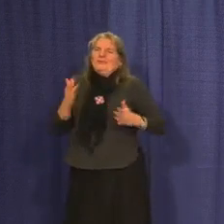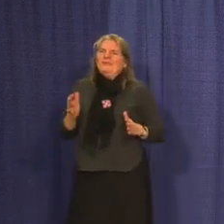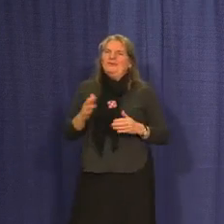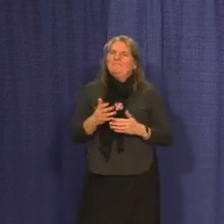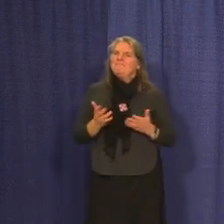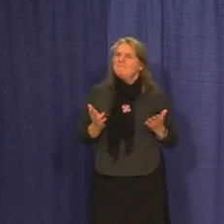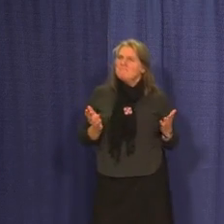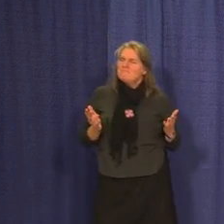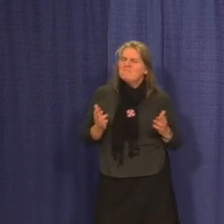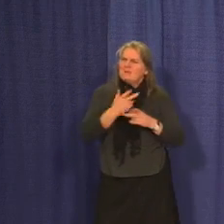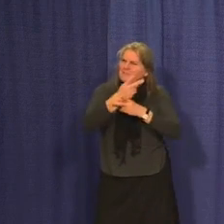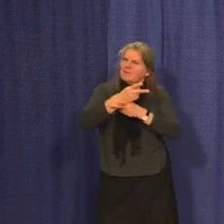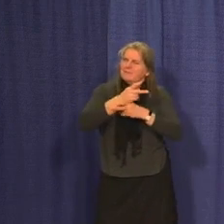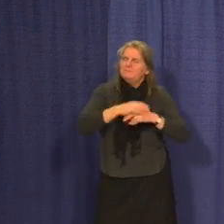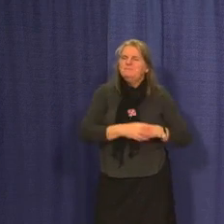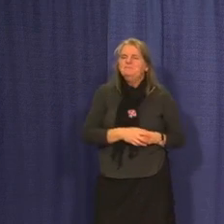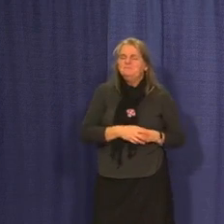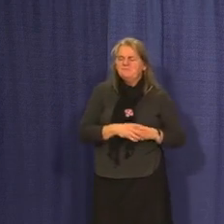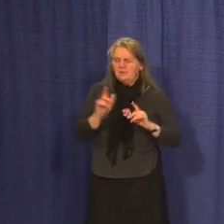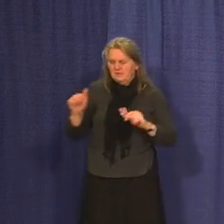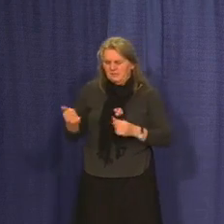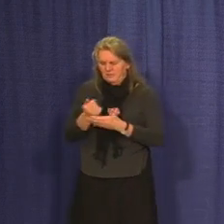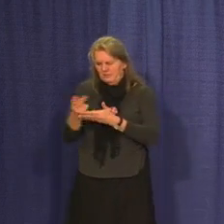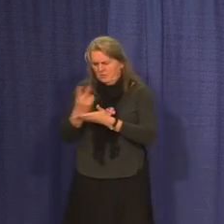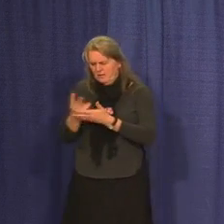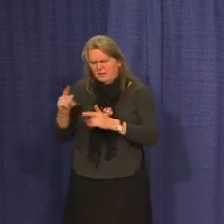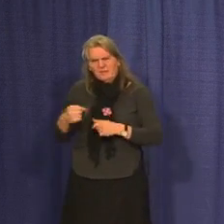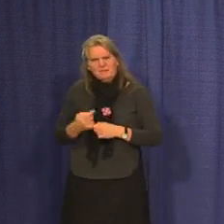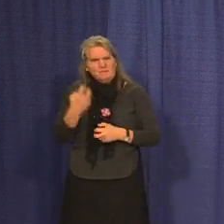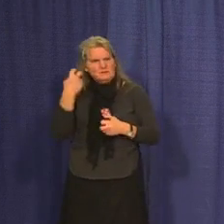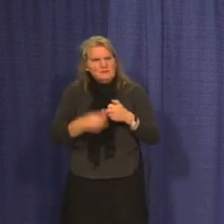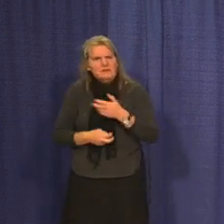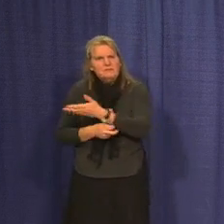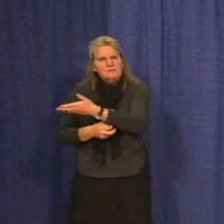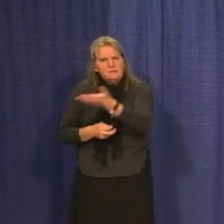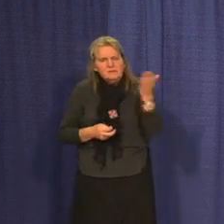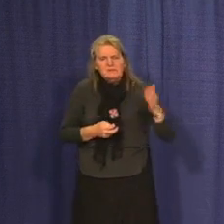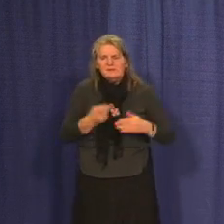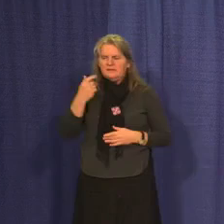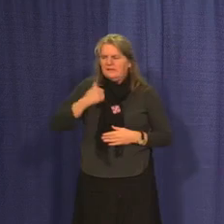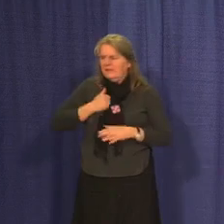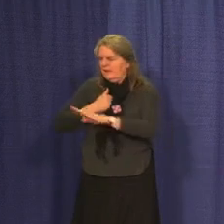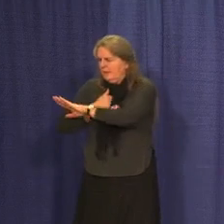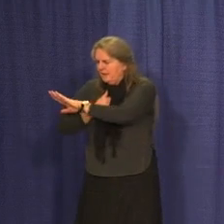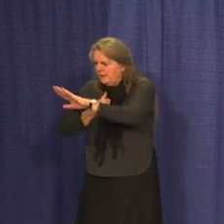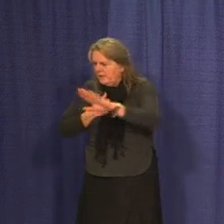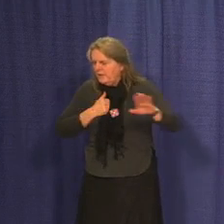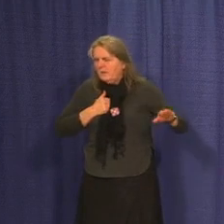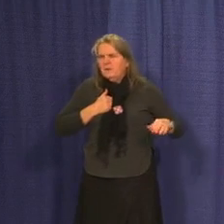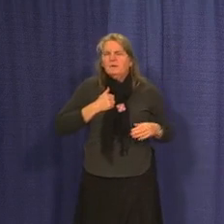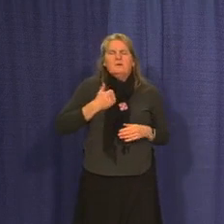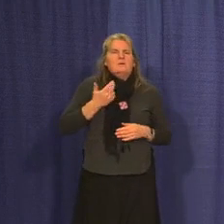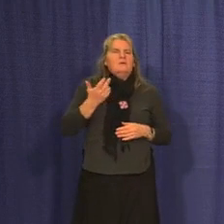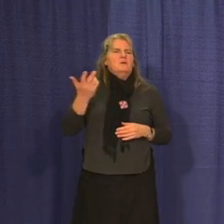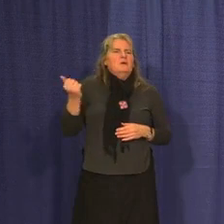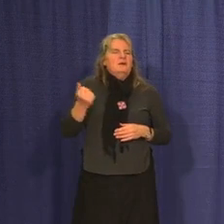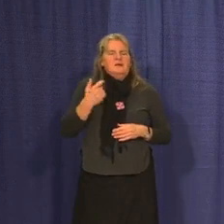brings it home. I know these last few weeks have been draining, as we follow events around the country as